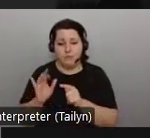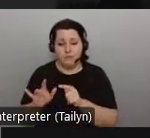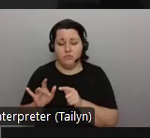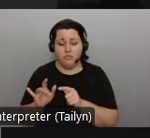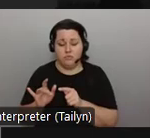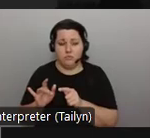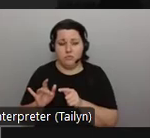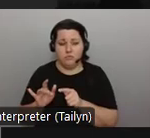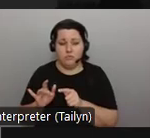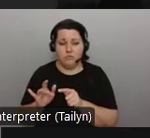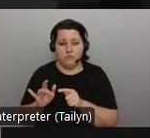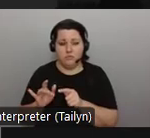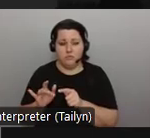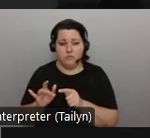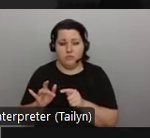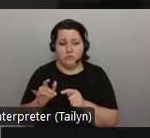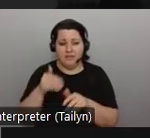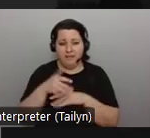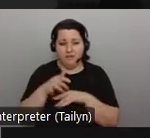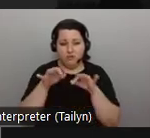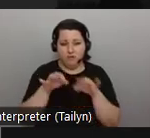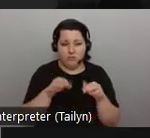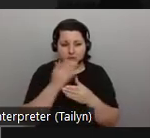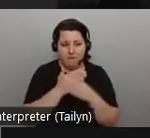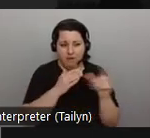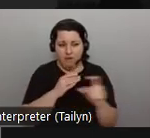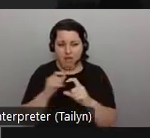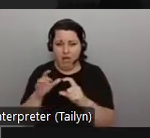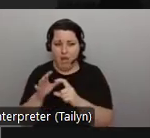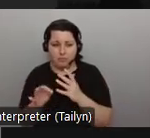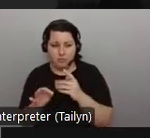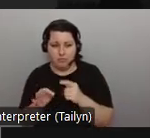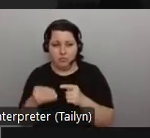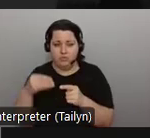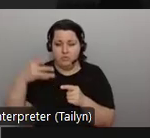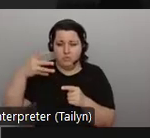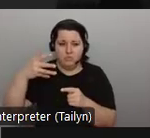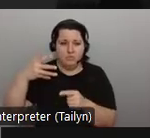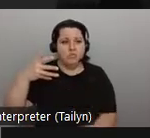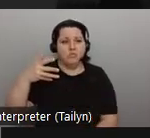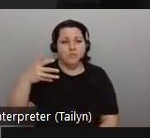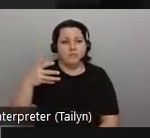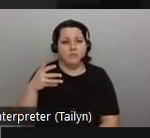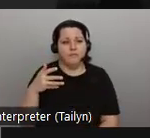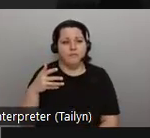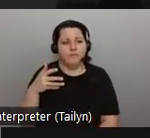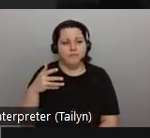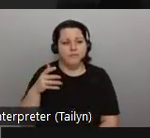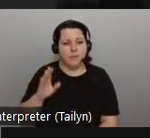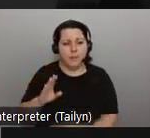a type. I'm going to select PDF year, then I want to go to this